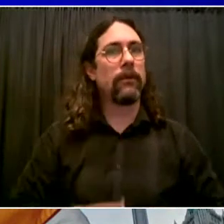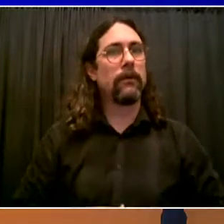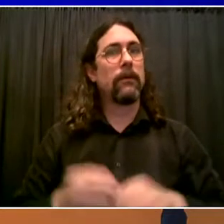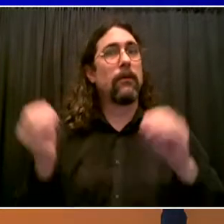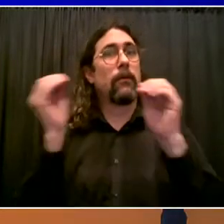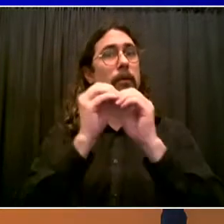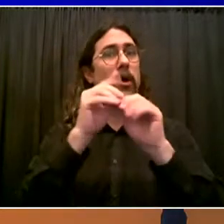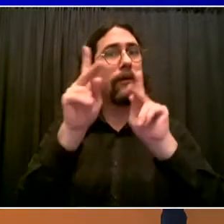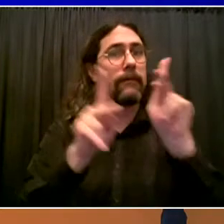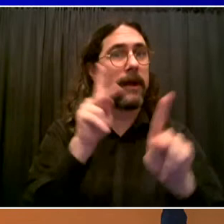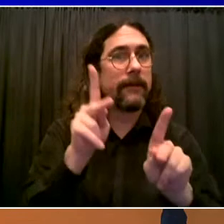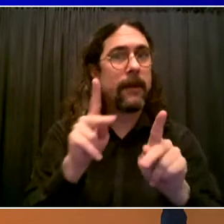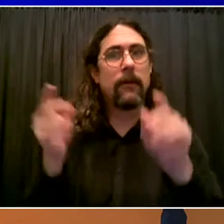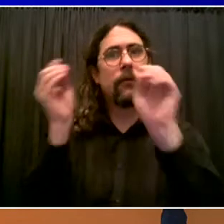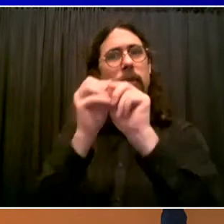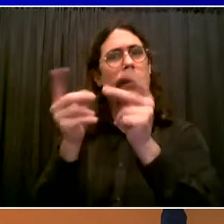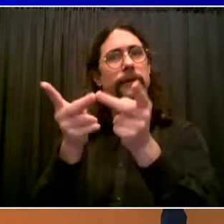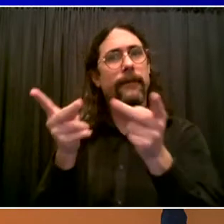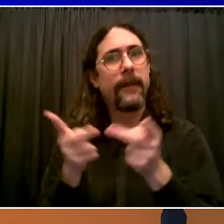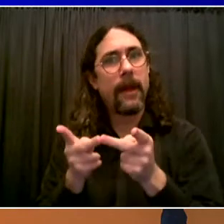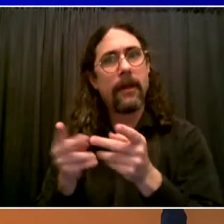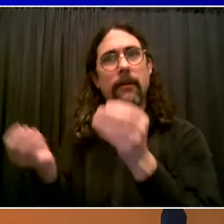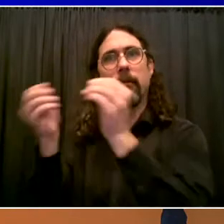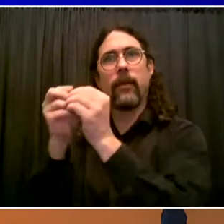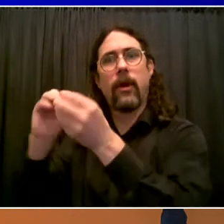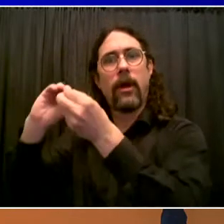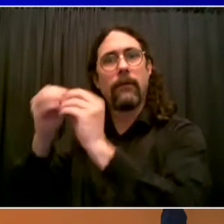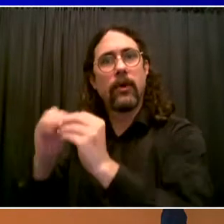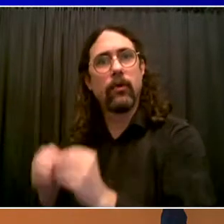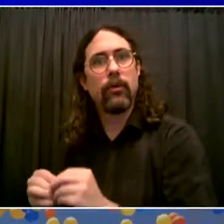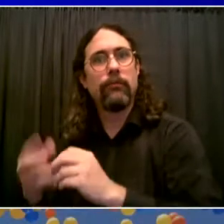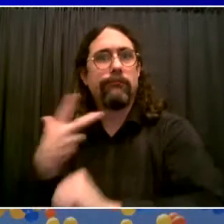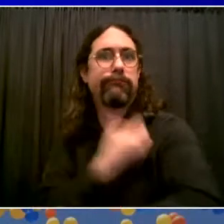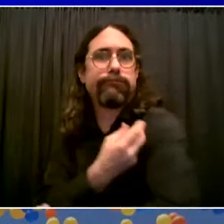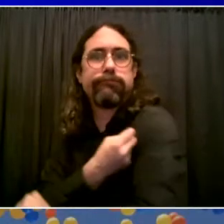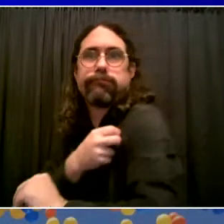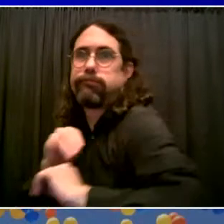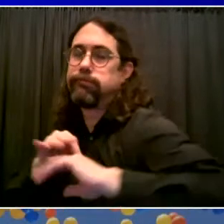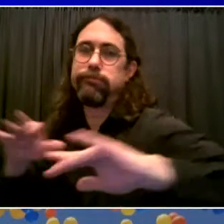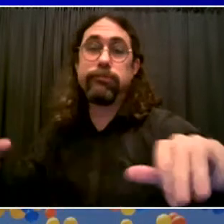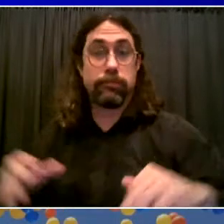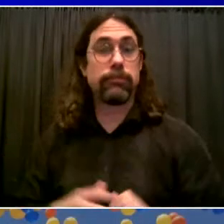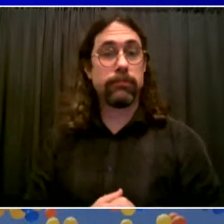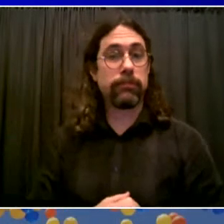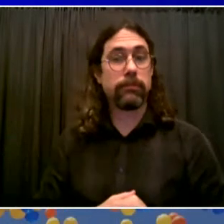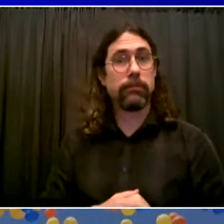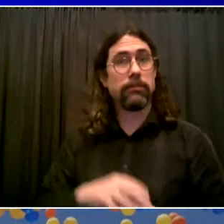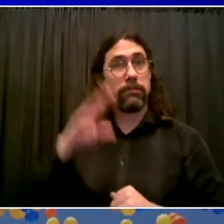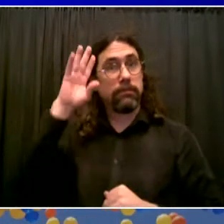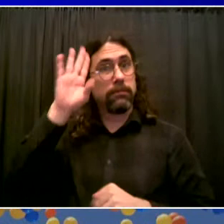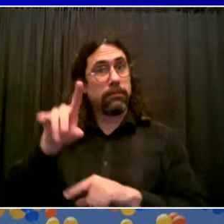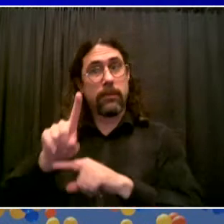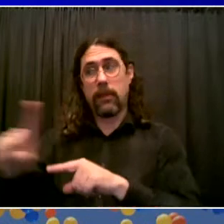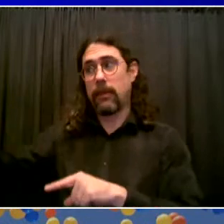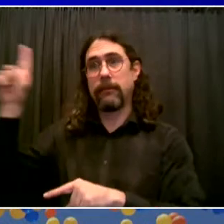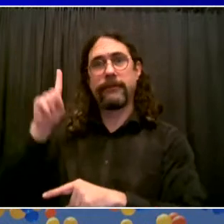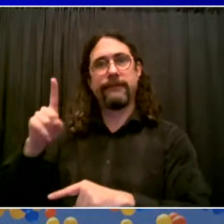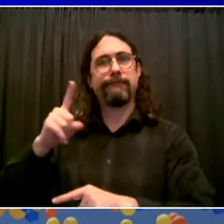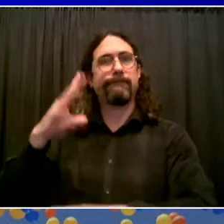WE HAVE GOOD WSNE